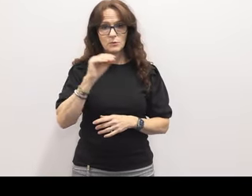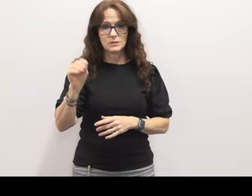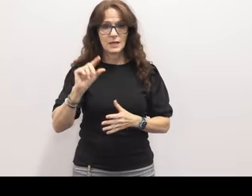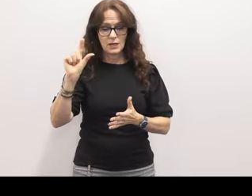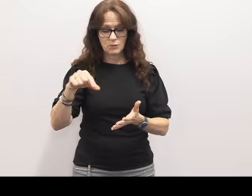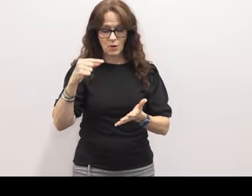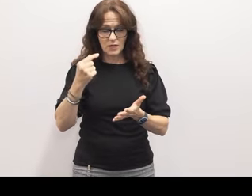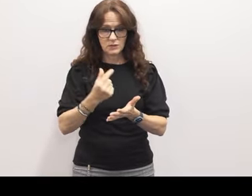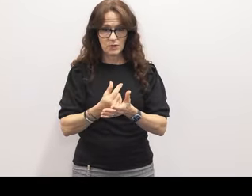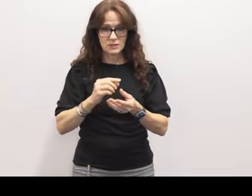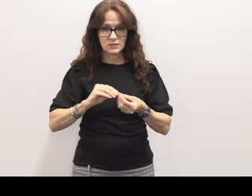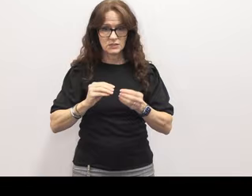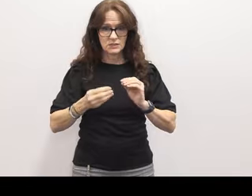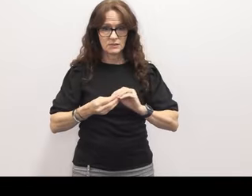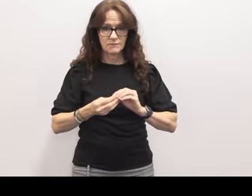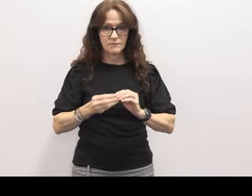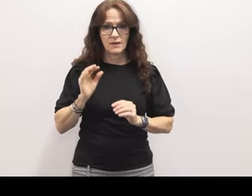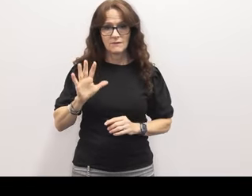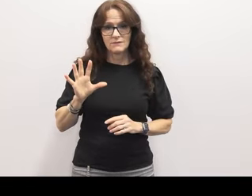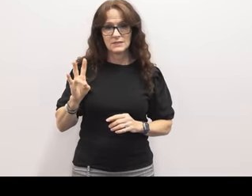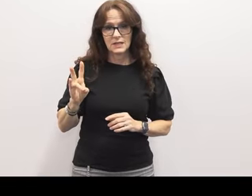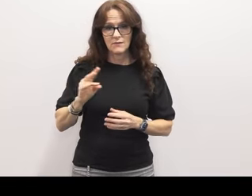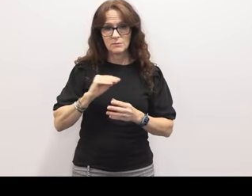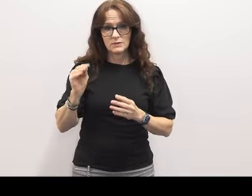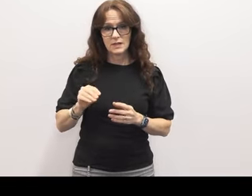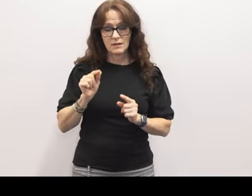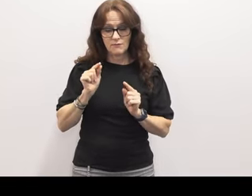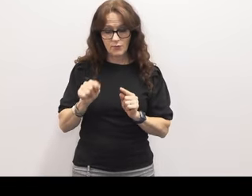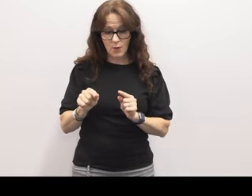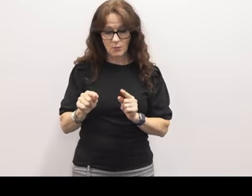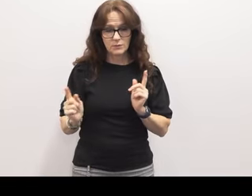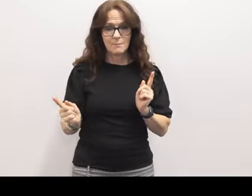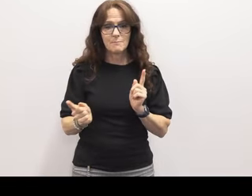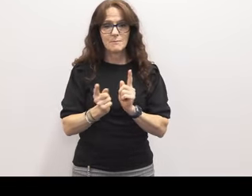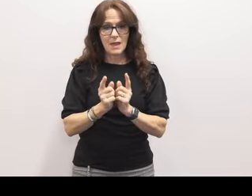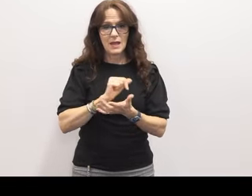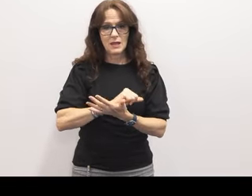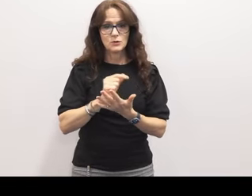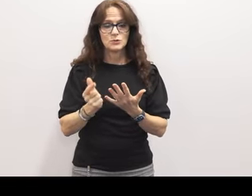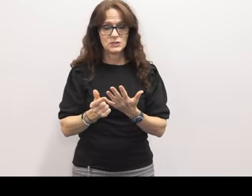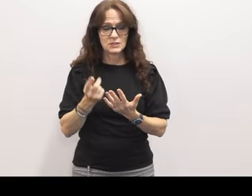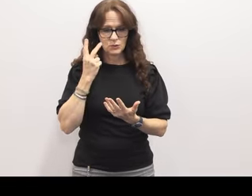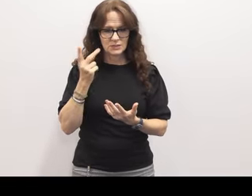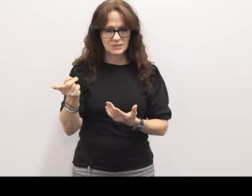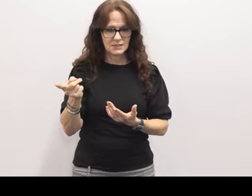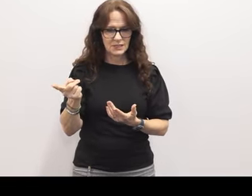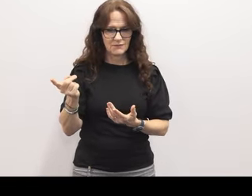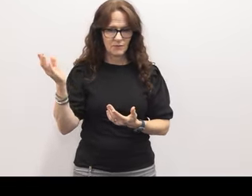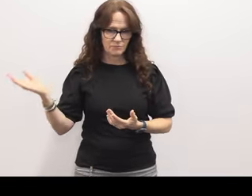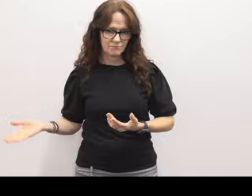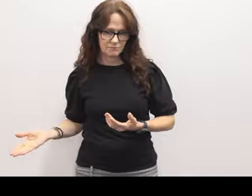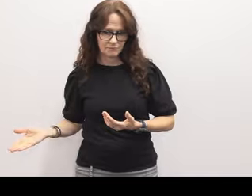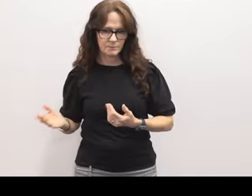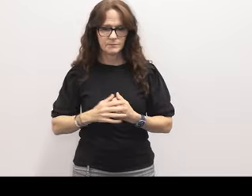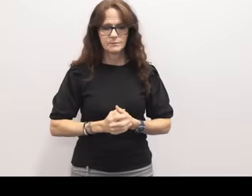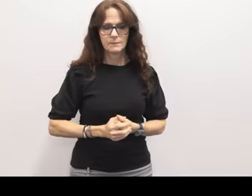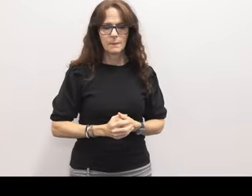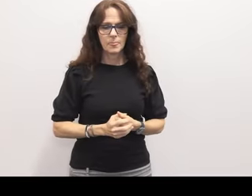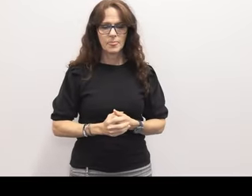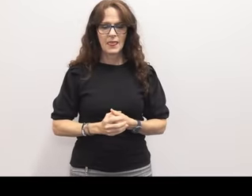and 57% of the students met the A through G requirement, as you can see from the visual. Now, when we center our Black students,